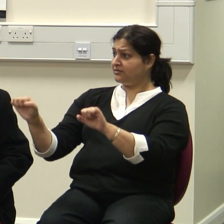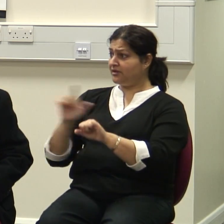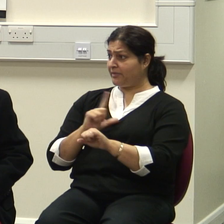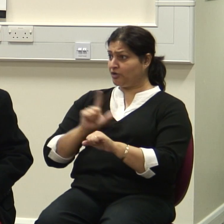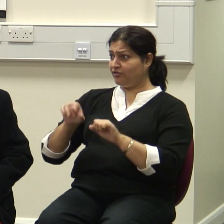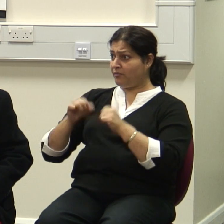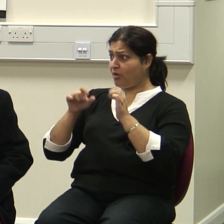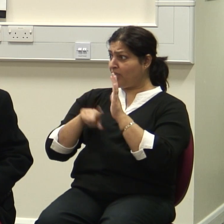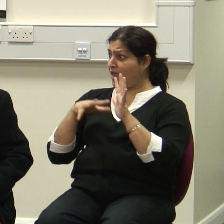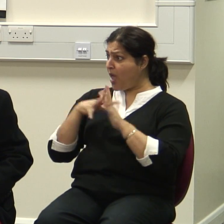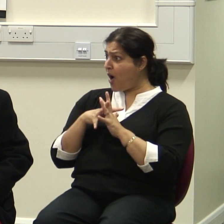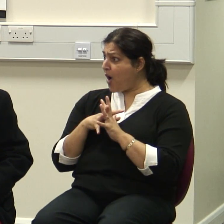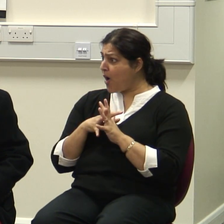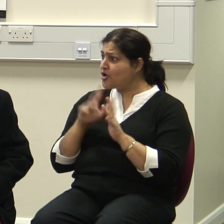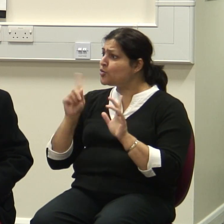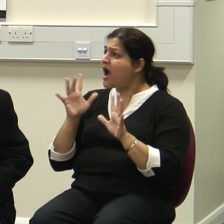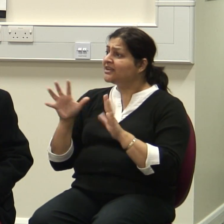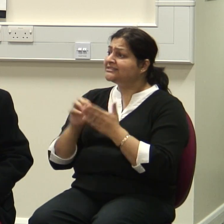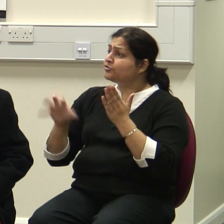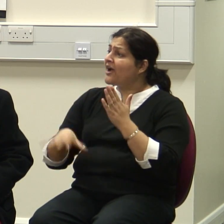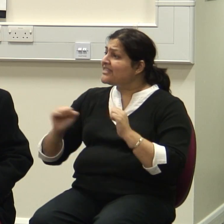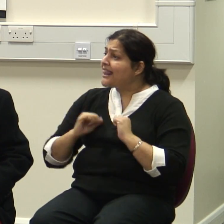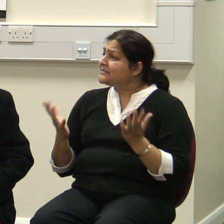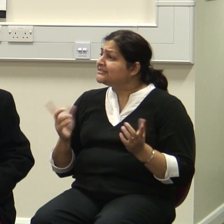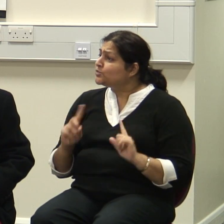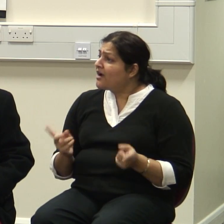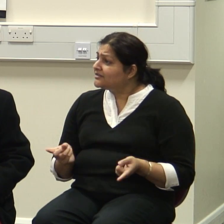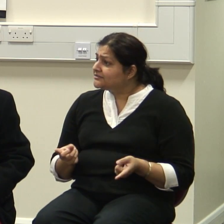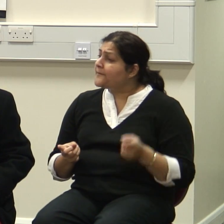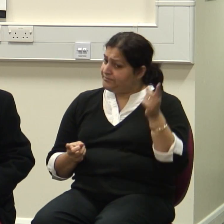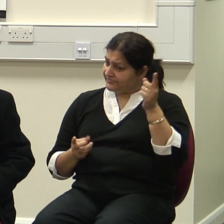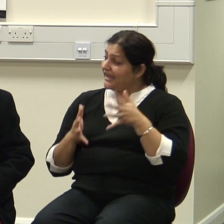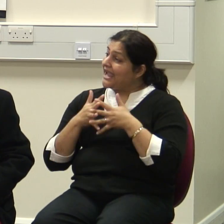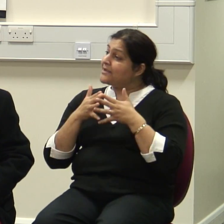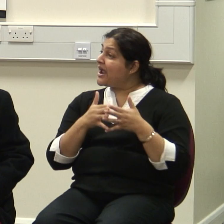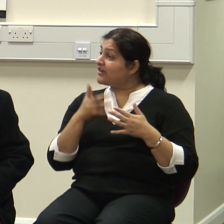cannot deprive someone of liberty. In America, I can have a heart attack and you can take